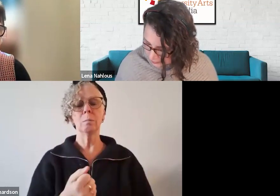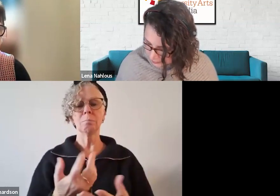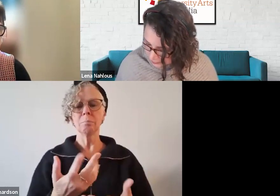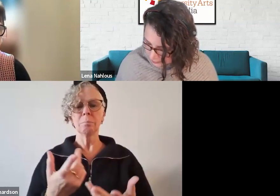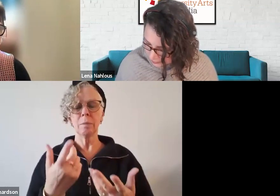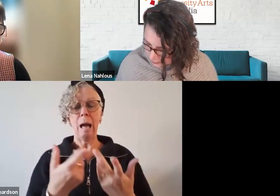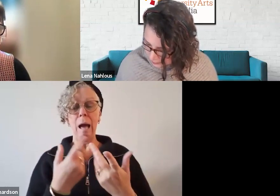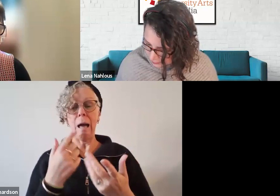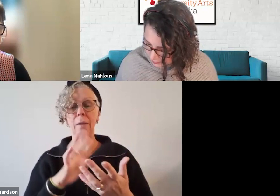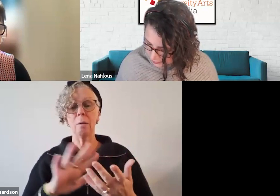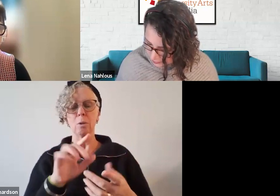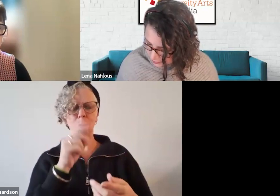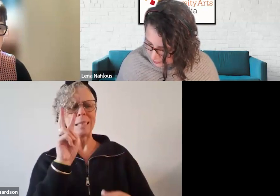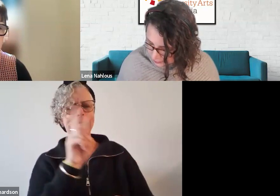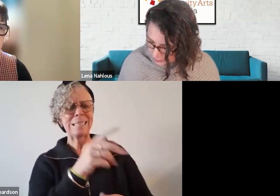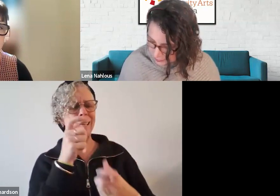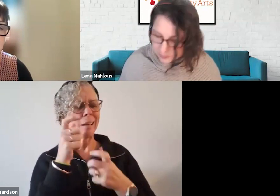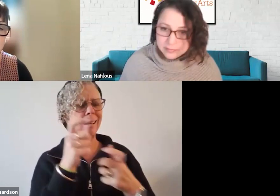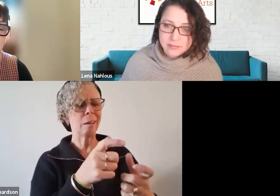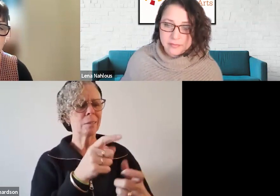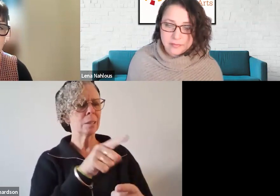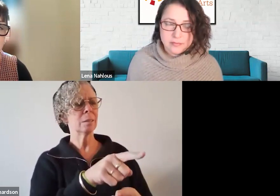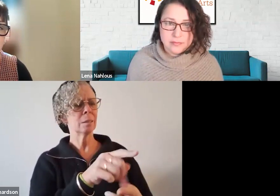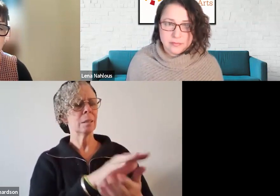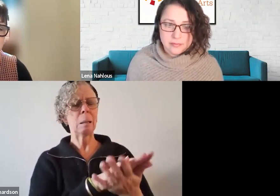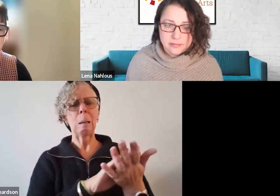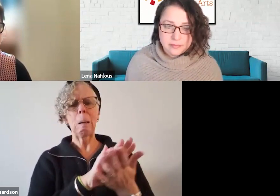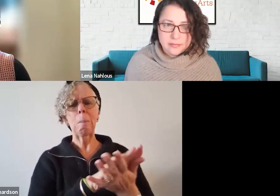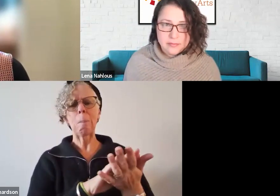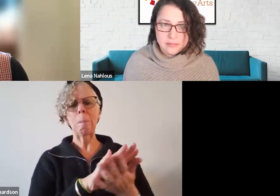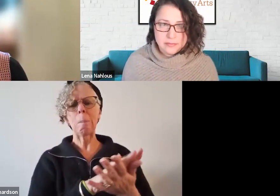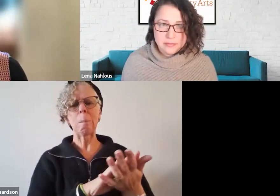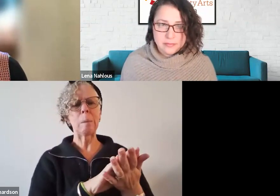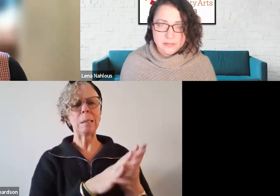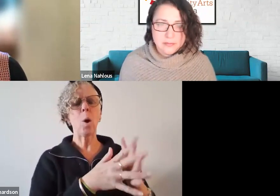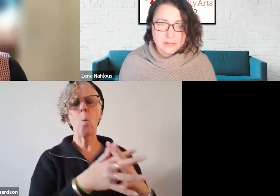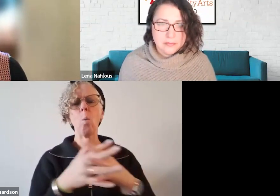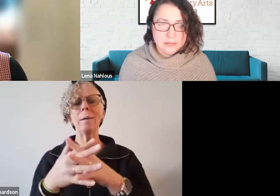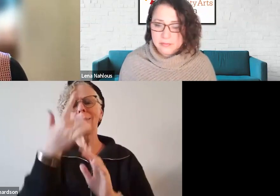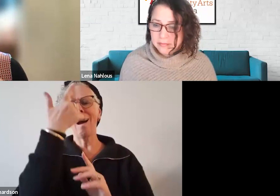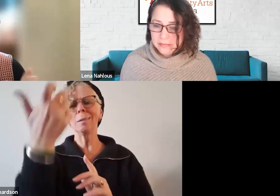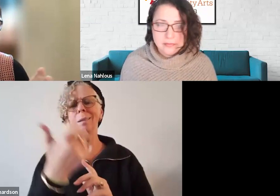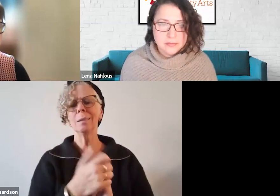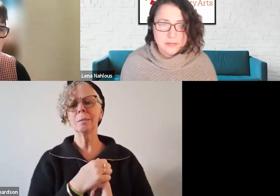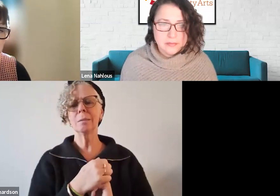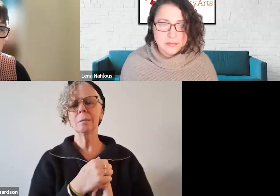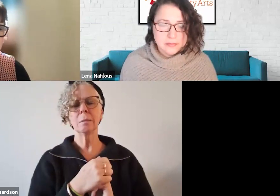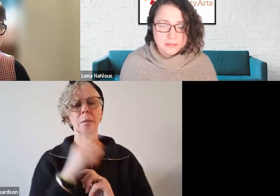often bears the meanings associated with Western ideas of what constitutes good governance by nation states.